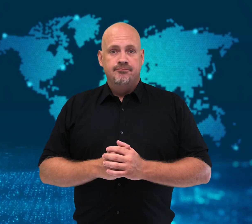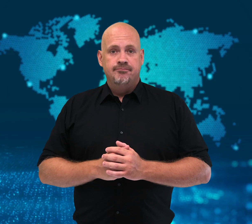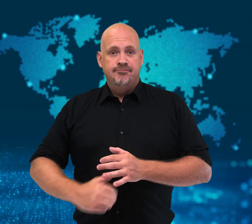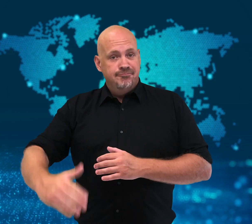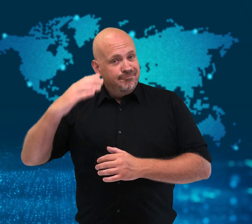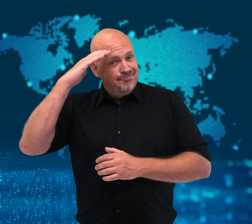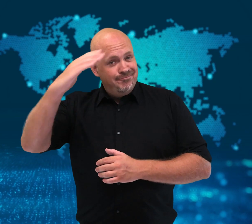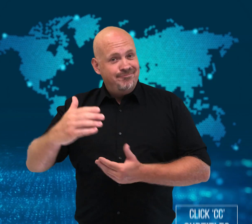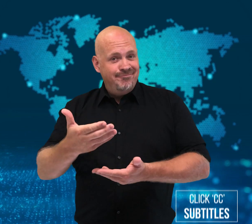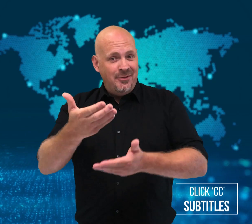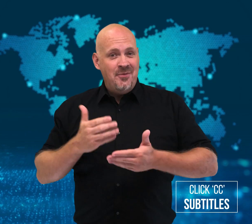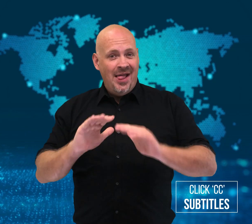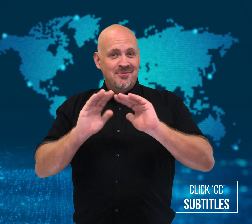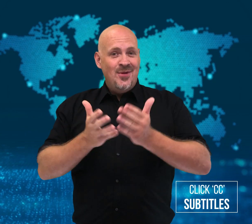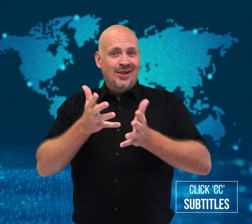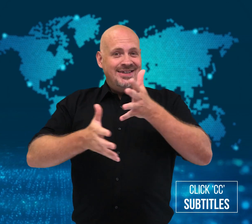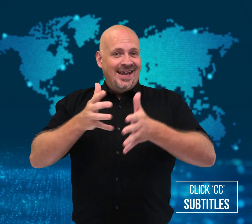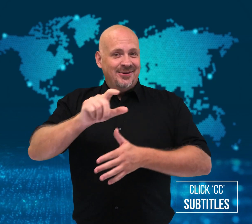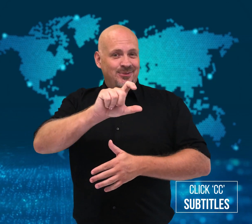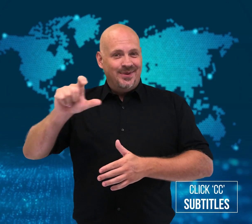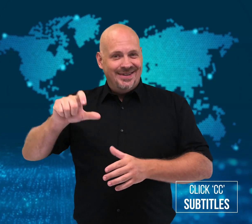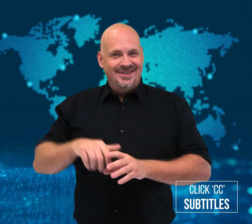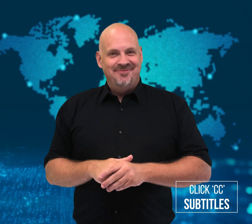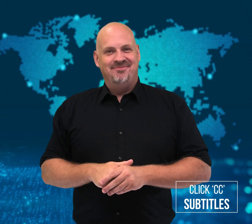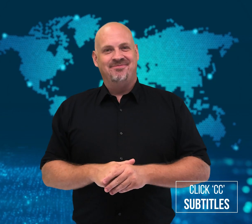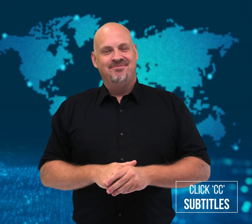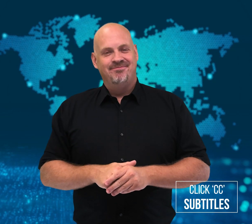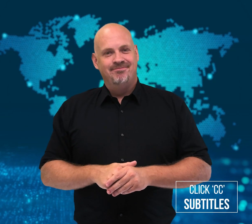Welcome to WorldSign Week!